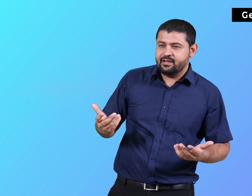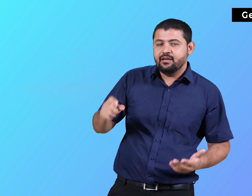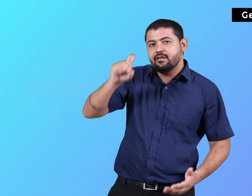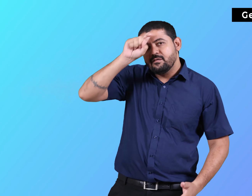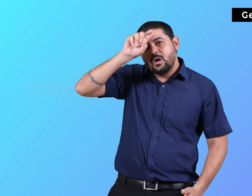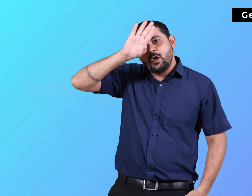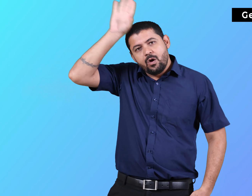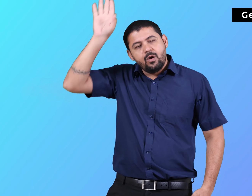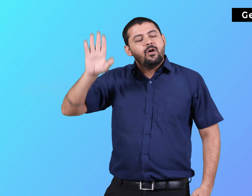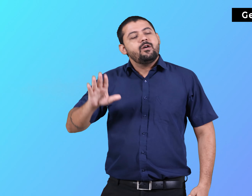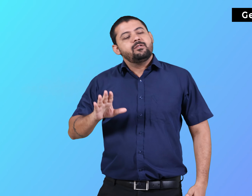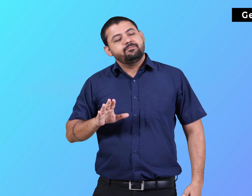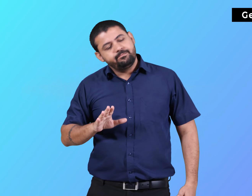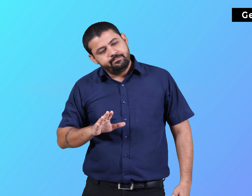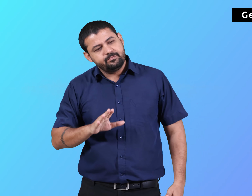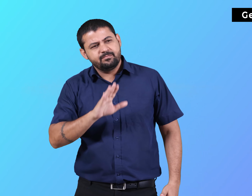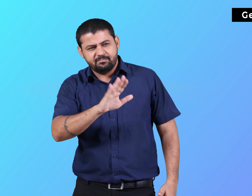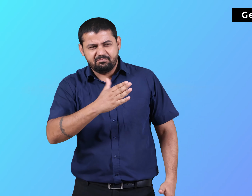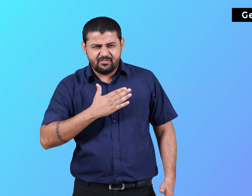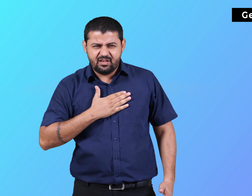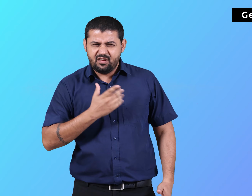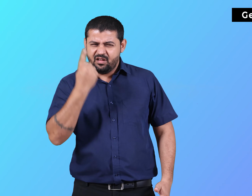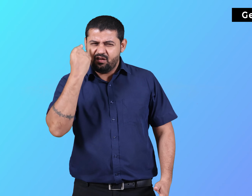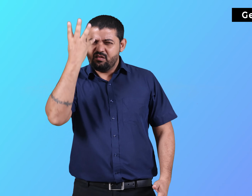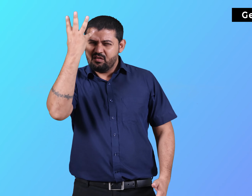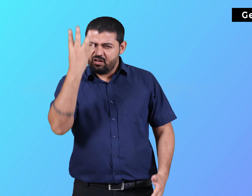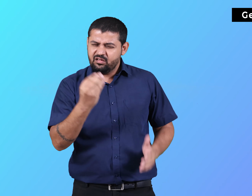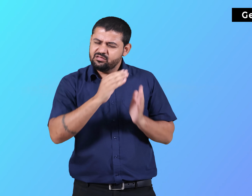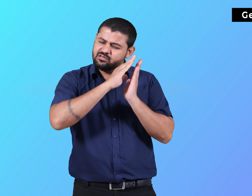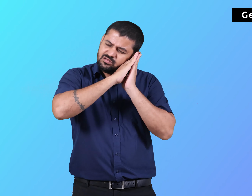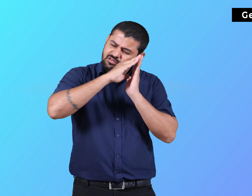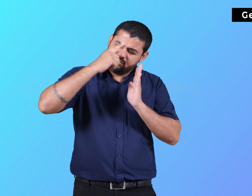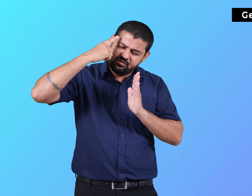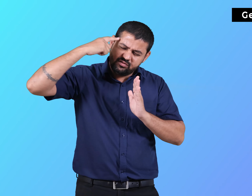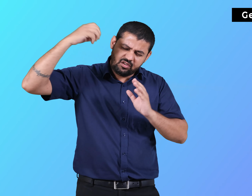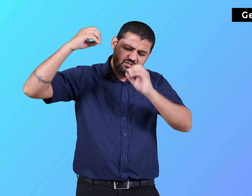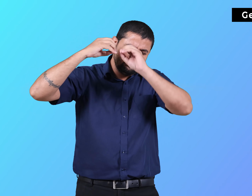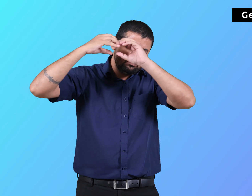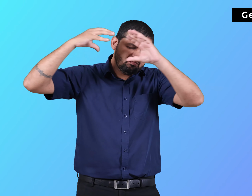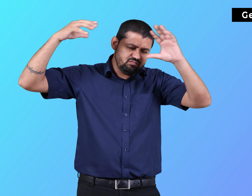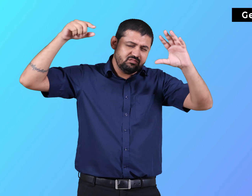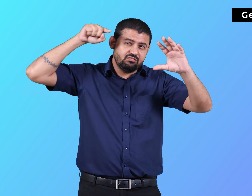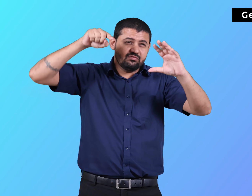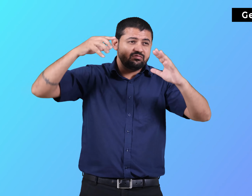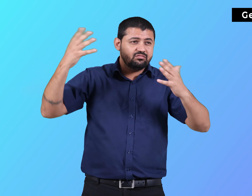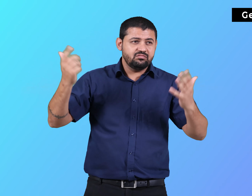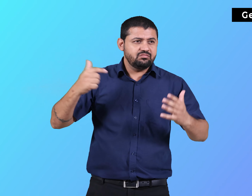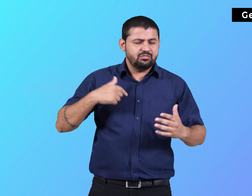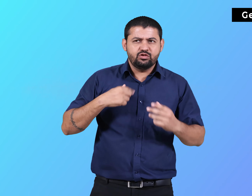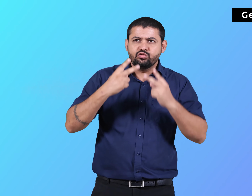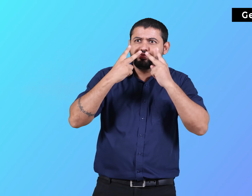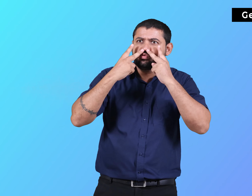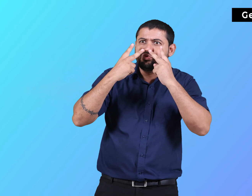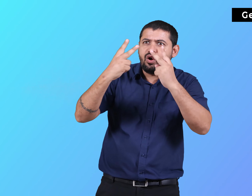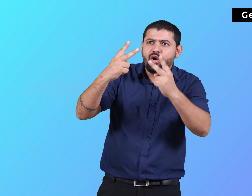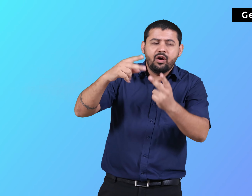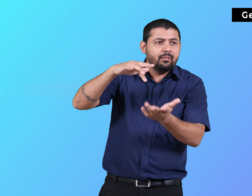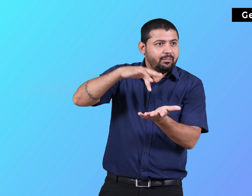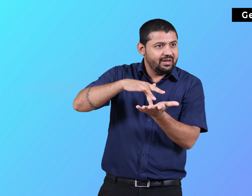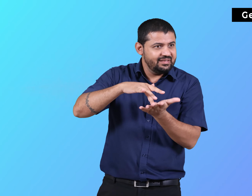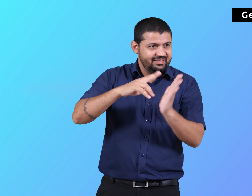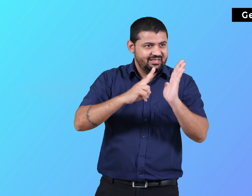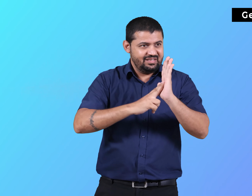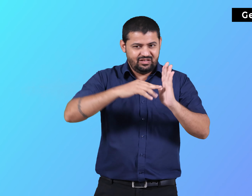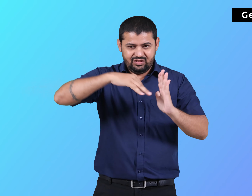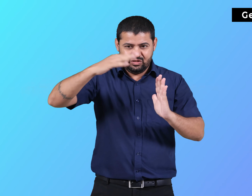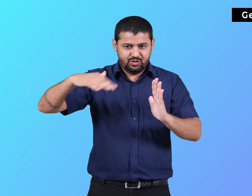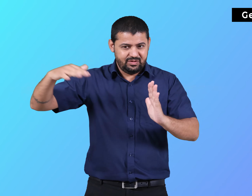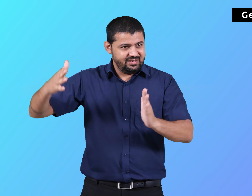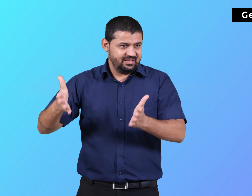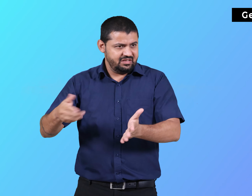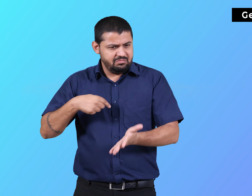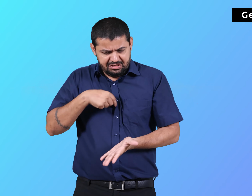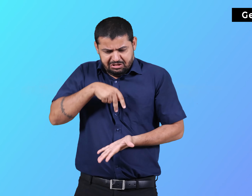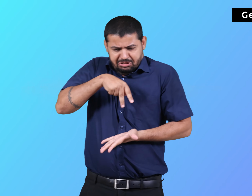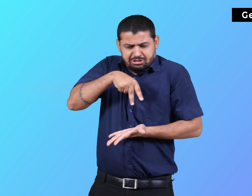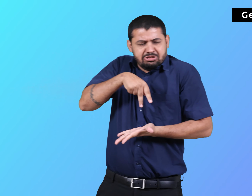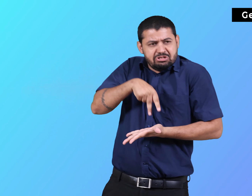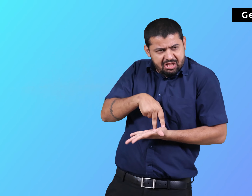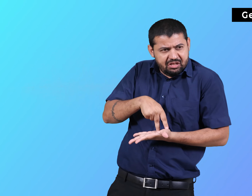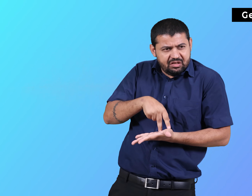Then Pharaoh said to Joseph, “In my dream I was standing by the Nile River.